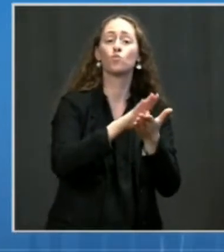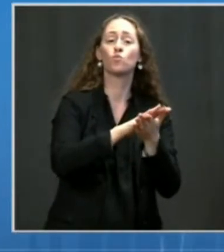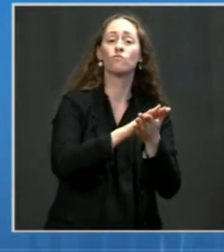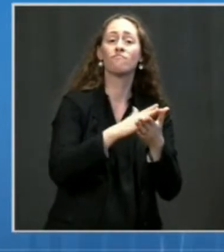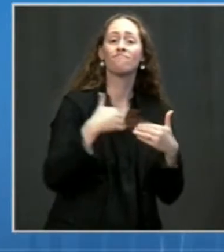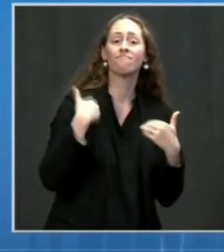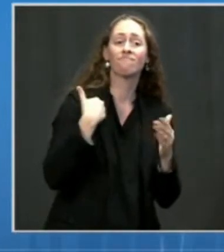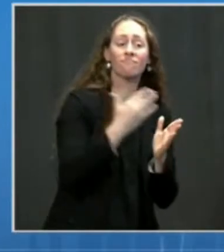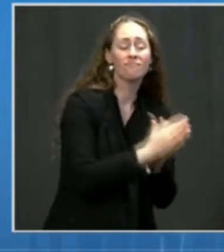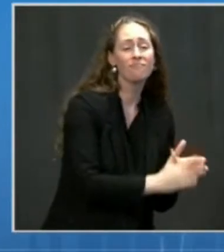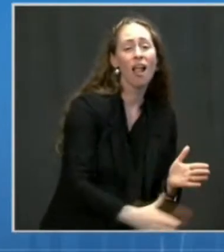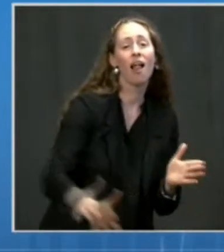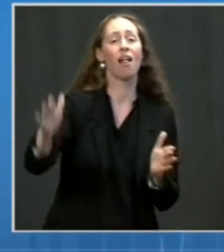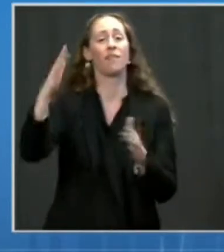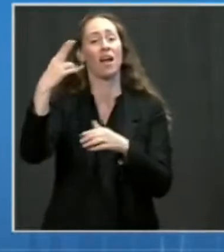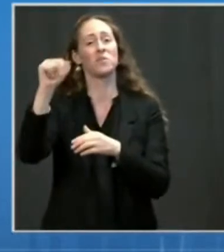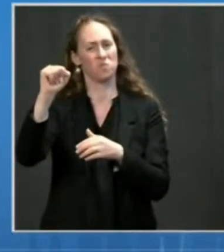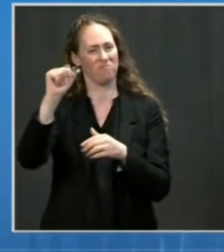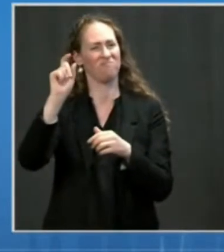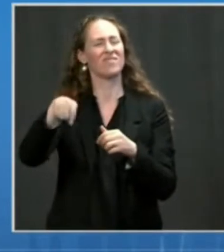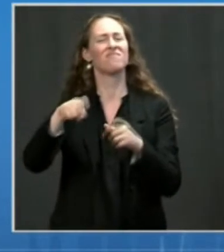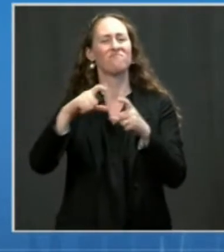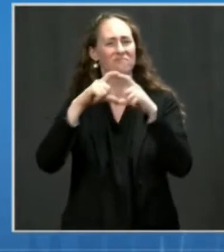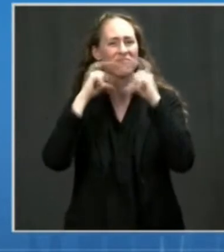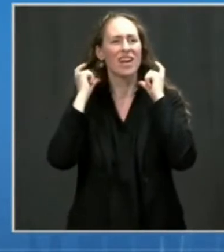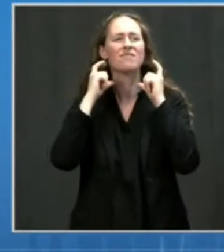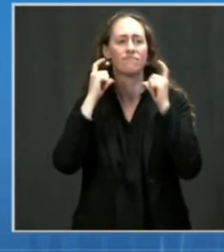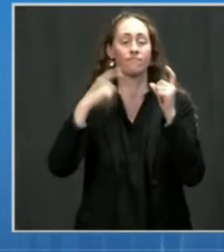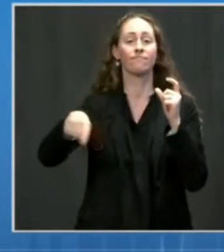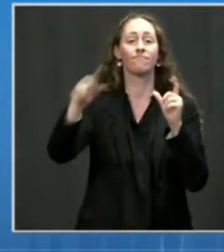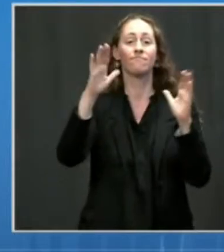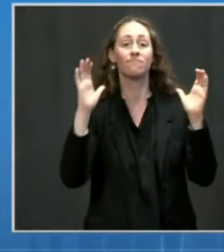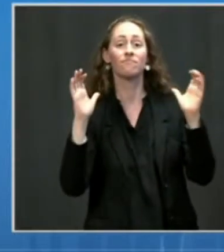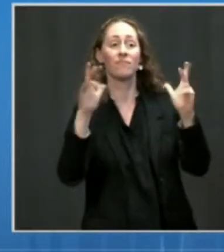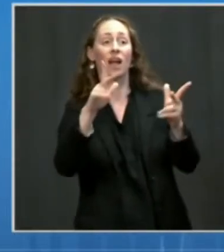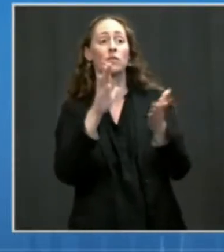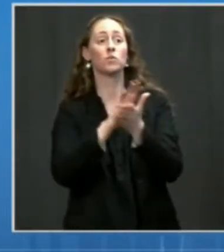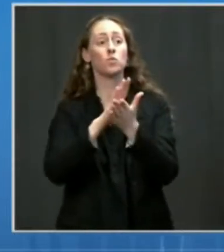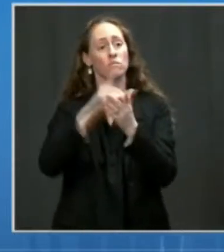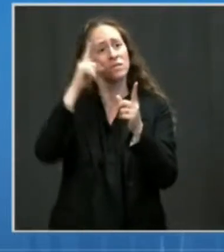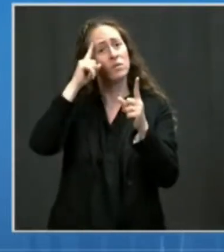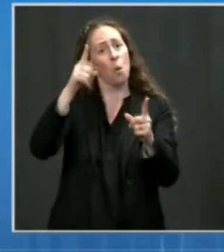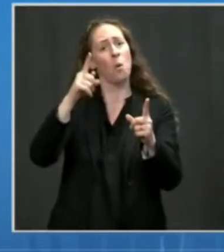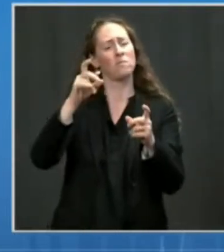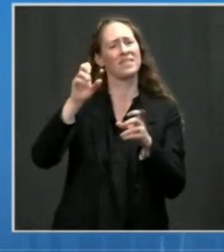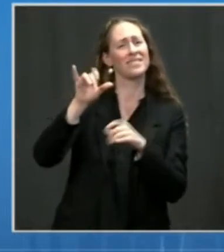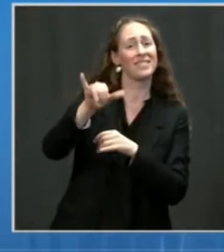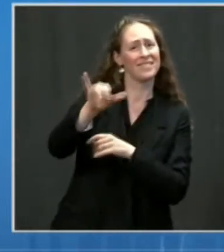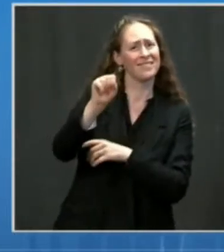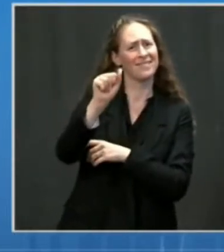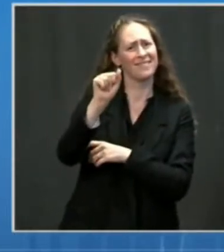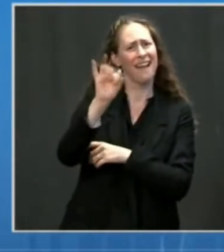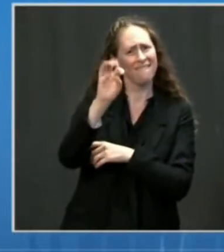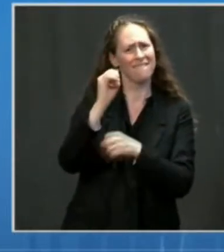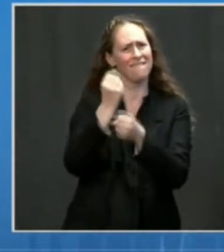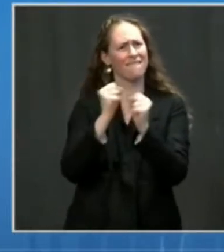INDOOR MASKING IN K THROUGH 12 SCHOOLS THROUGHOUT THE COUNTRY